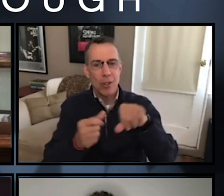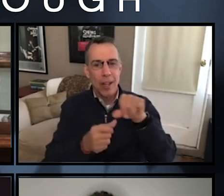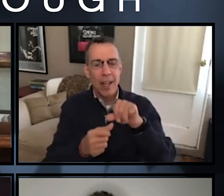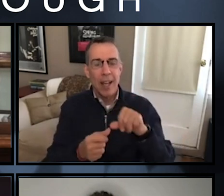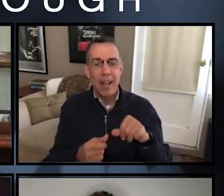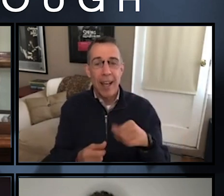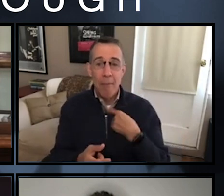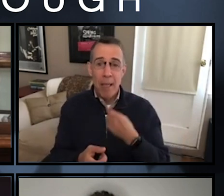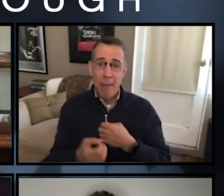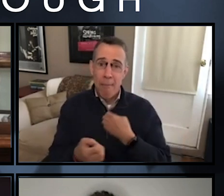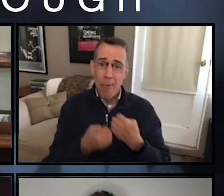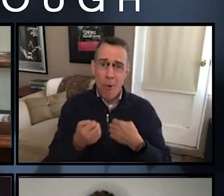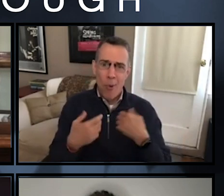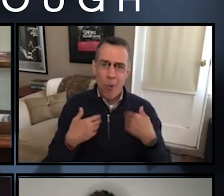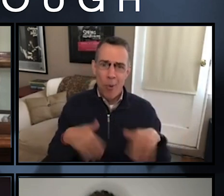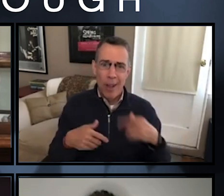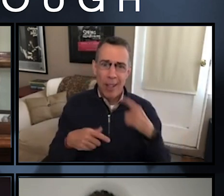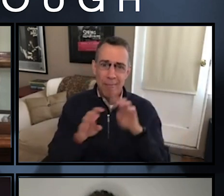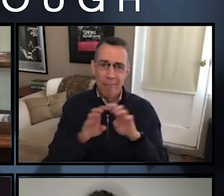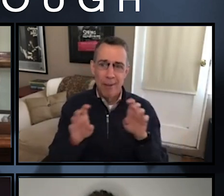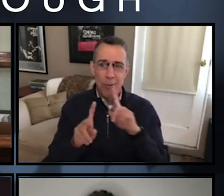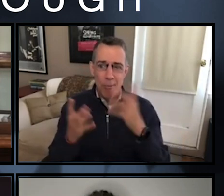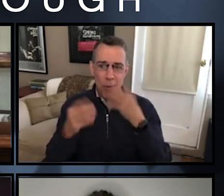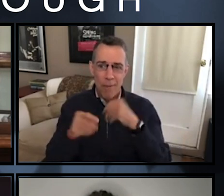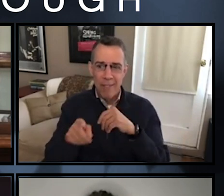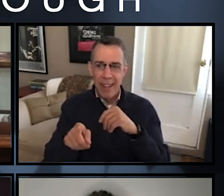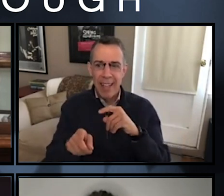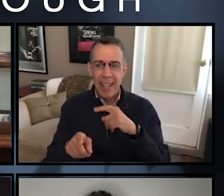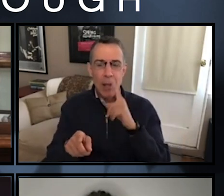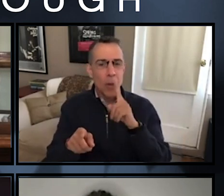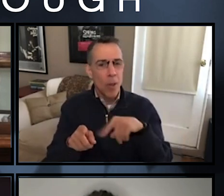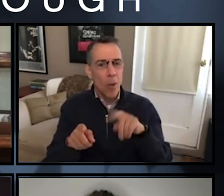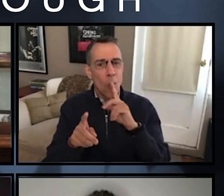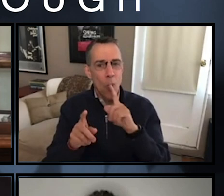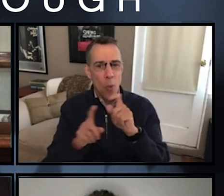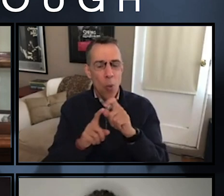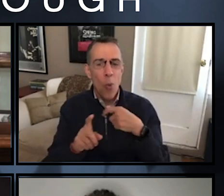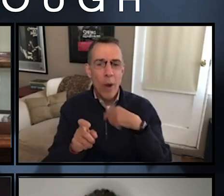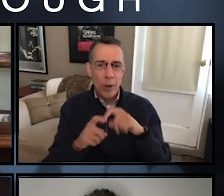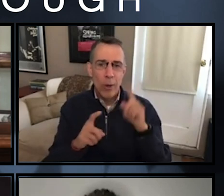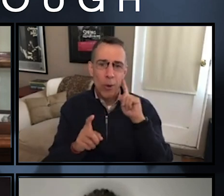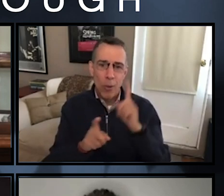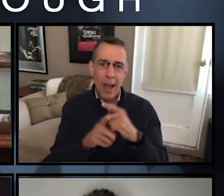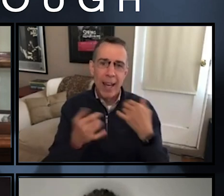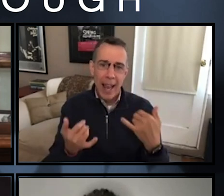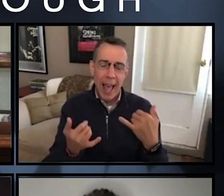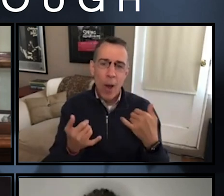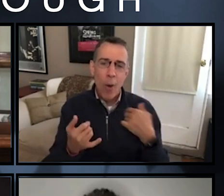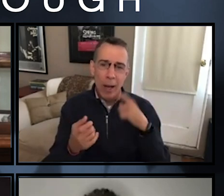emotional, because I think this panel was really beautiful. And I think these are words we all need to hear right now. We need to hear more words about